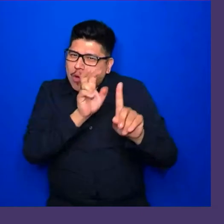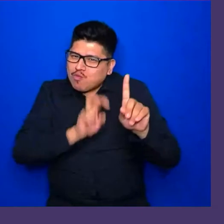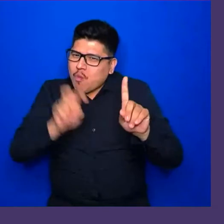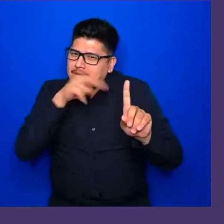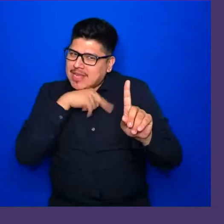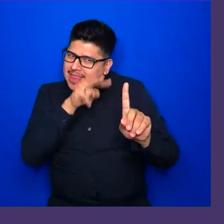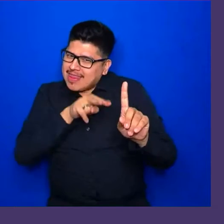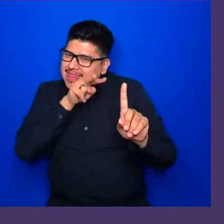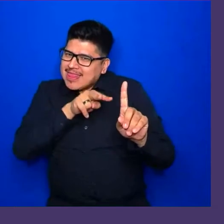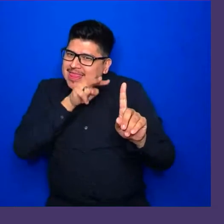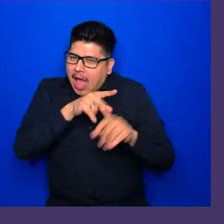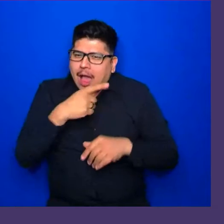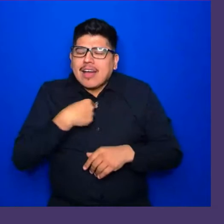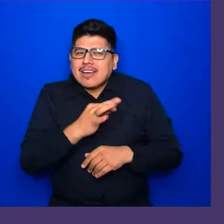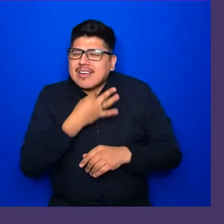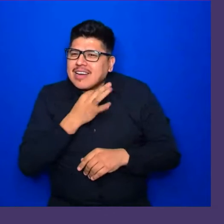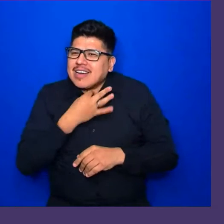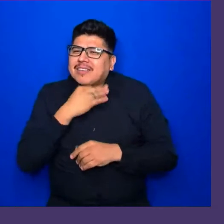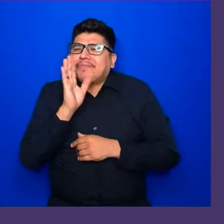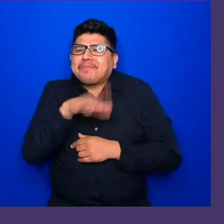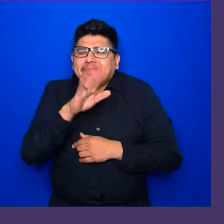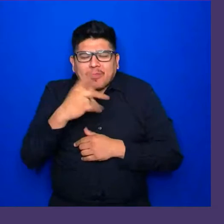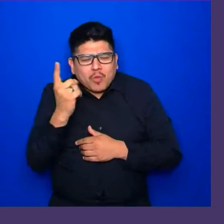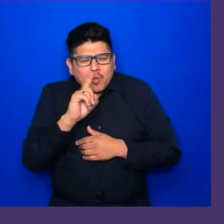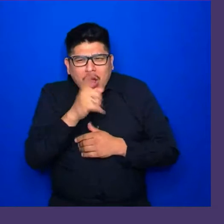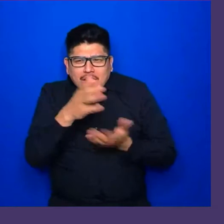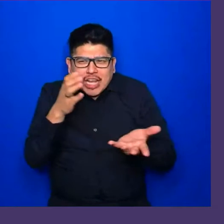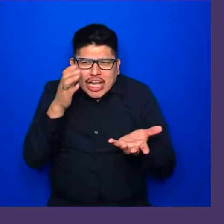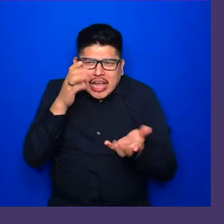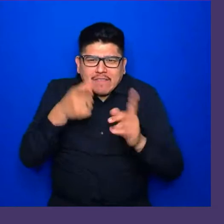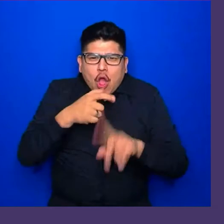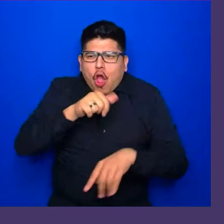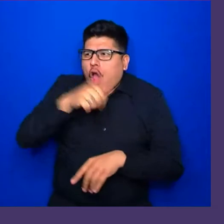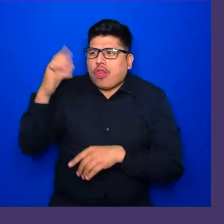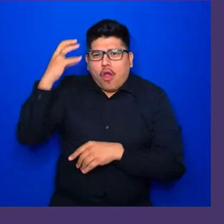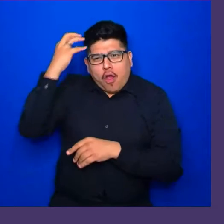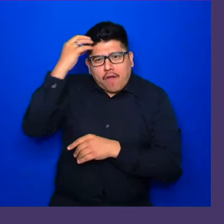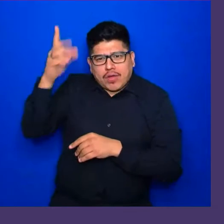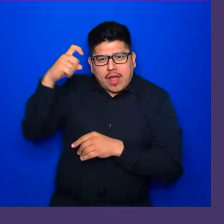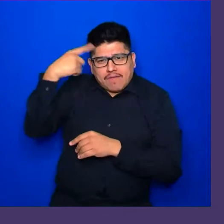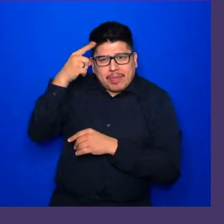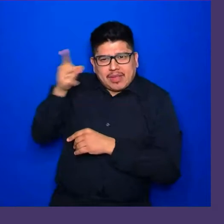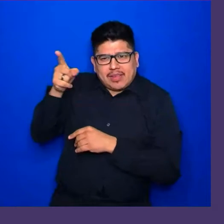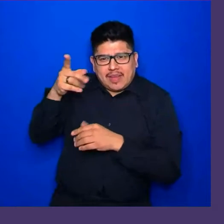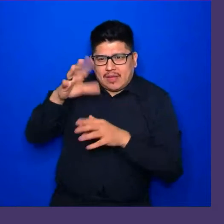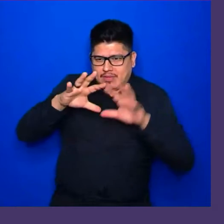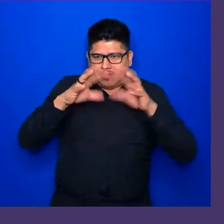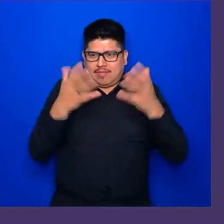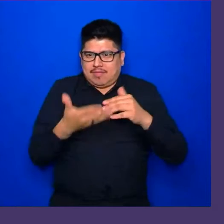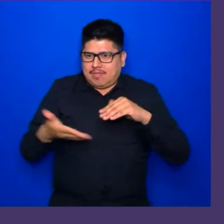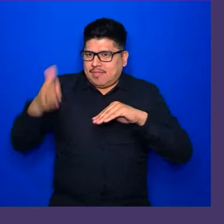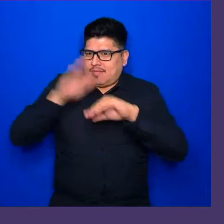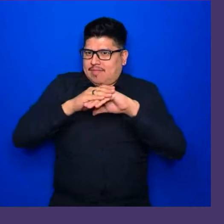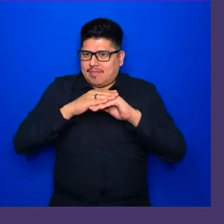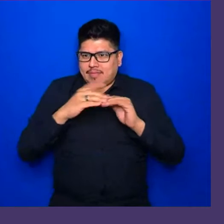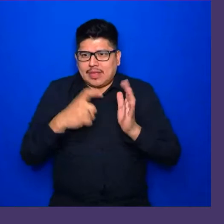hearing from other governments around the increasing demands from the disability community for travel to be accessible.